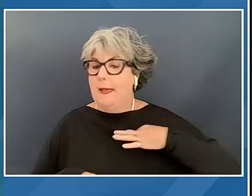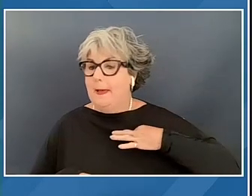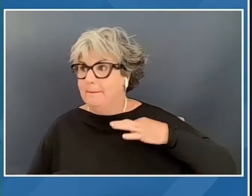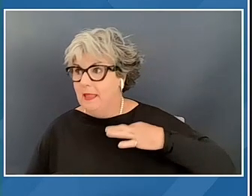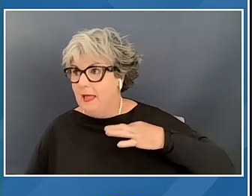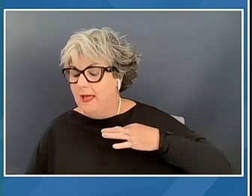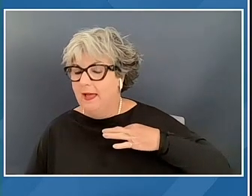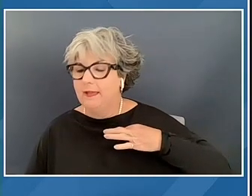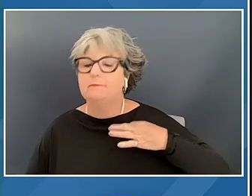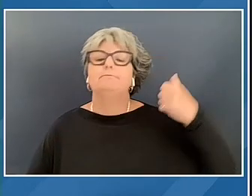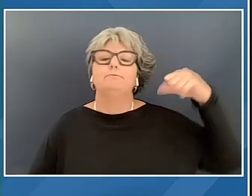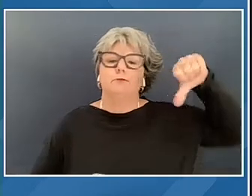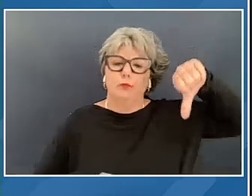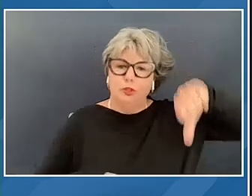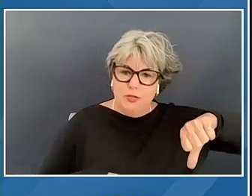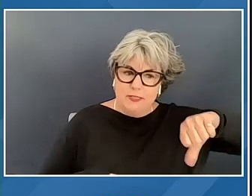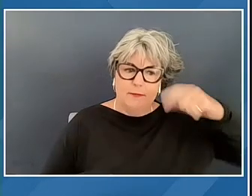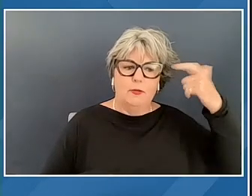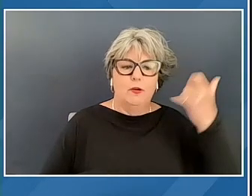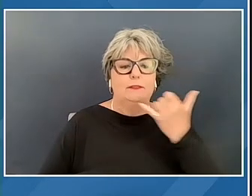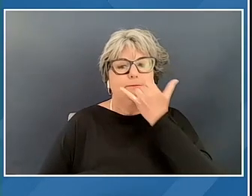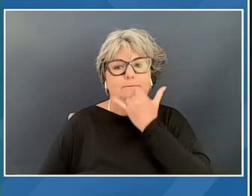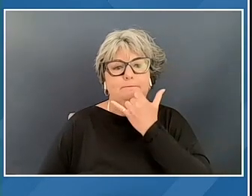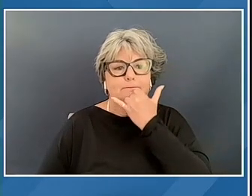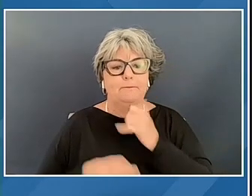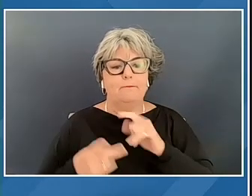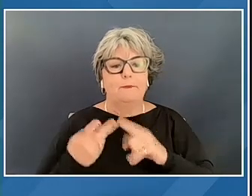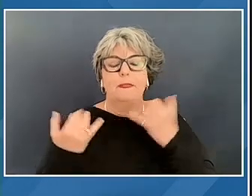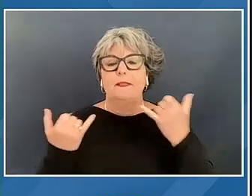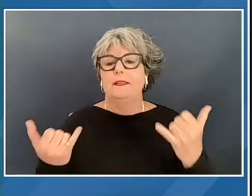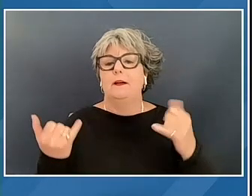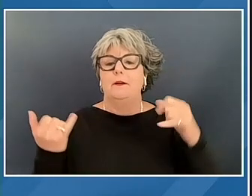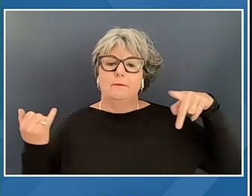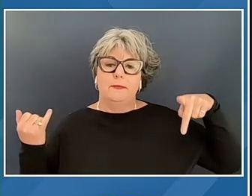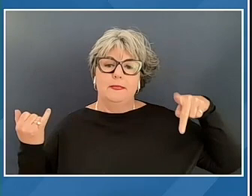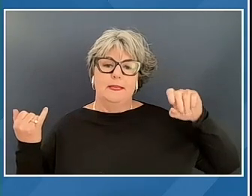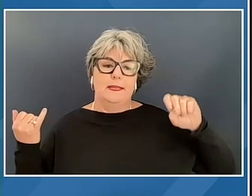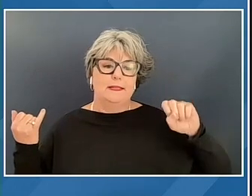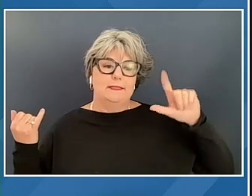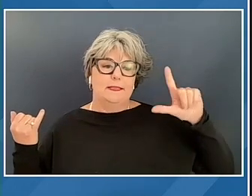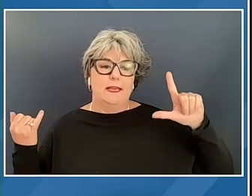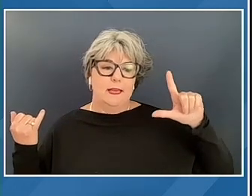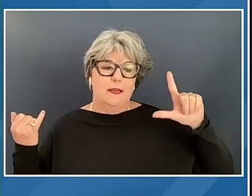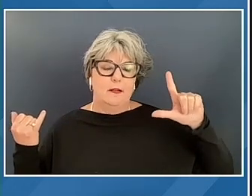because of an error. Right? So now there's a PSLF reconsideration process, seems to be pretty